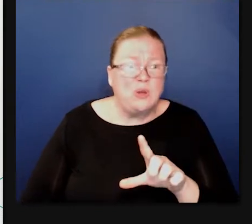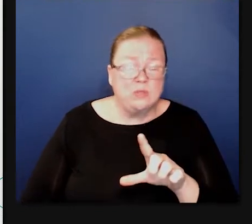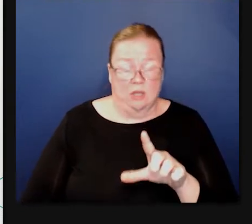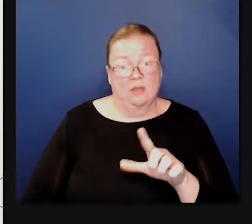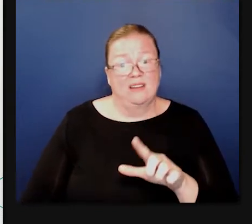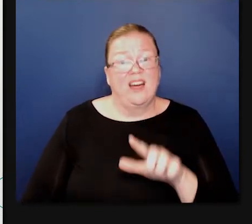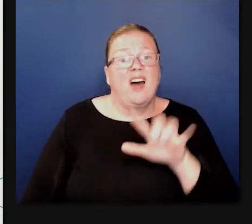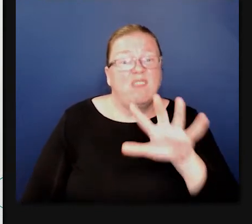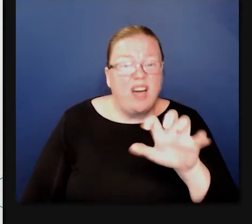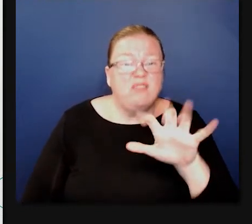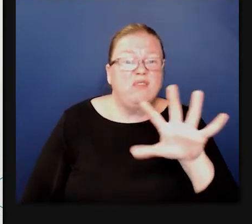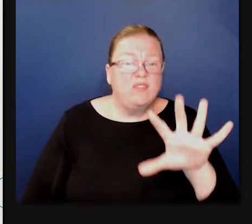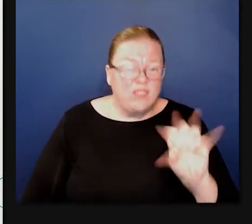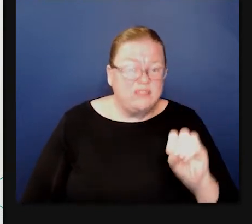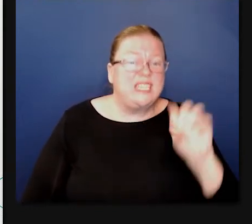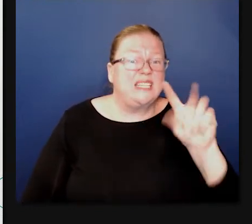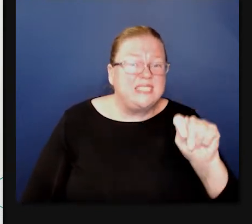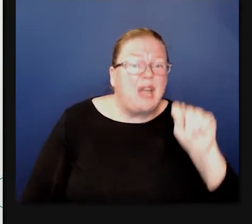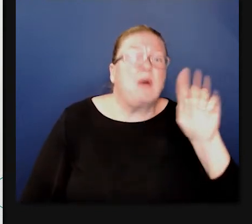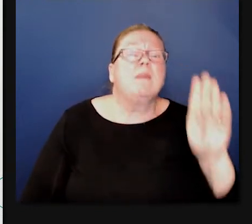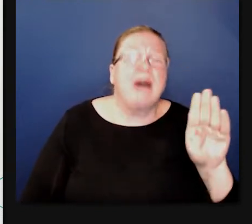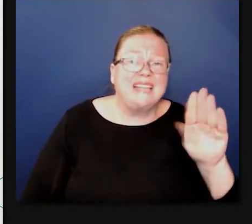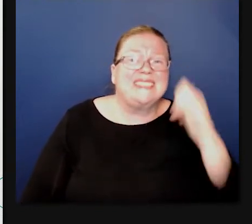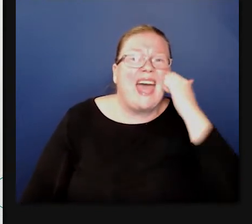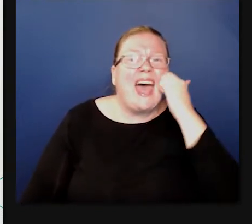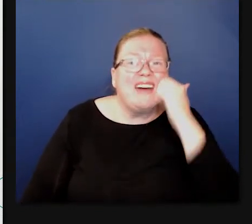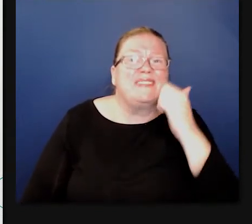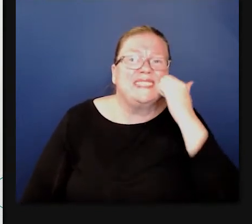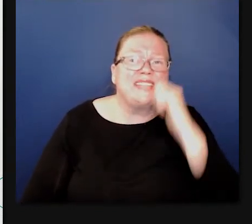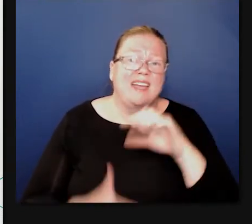which is five hundred fifty terabytes in daily content.